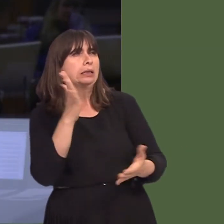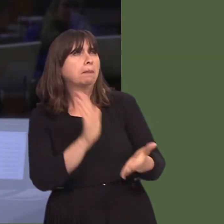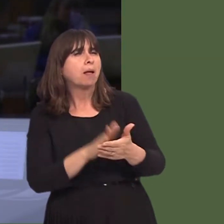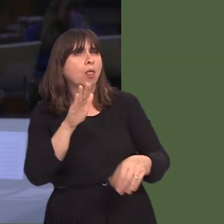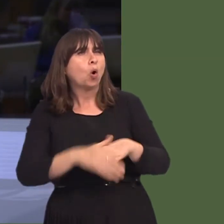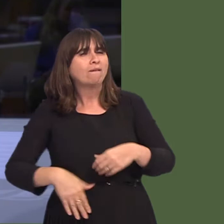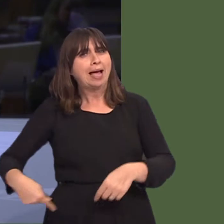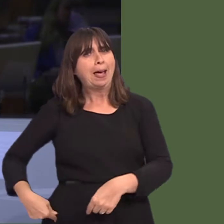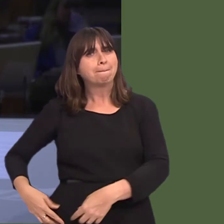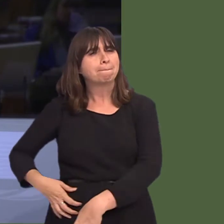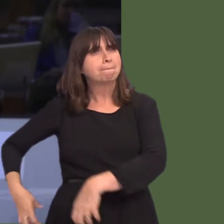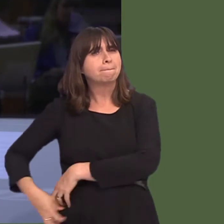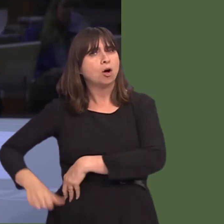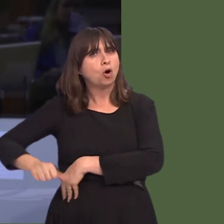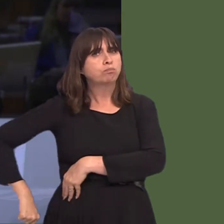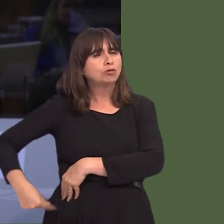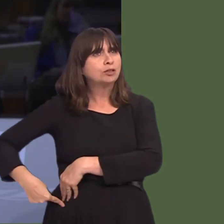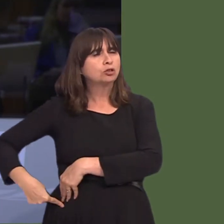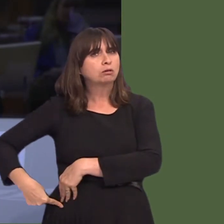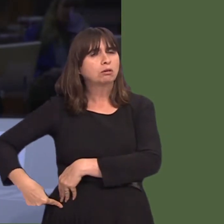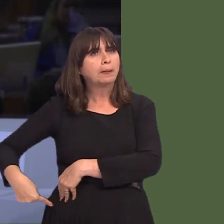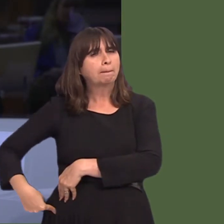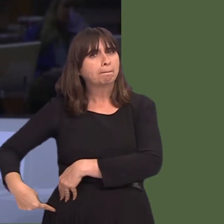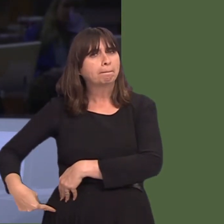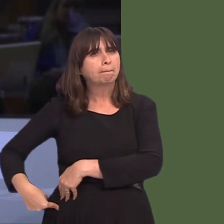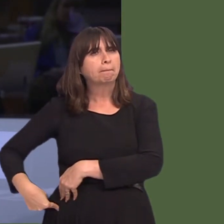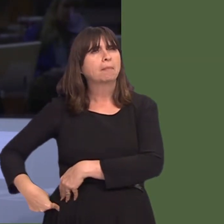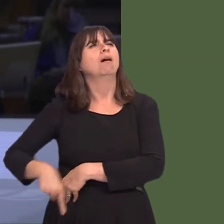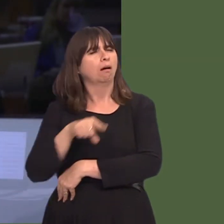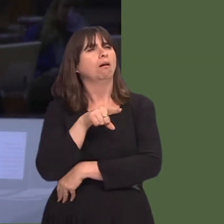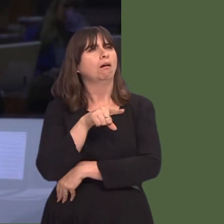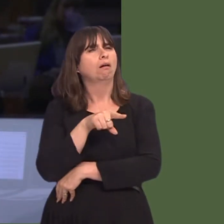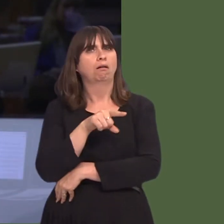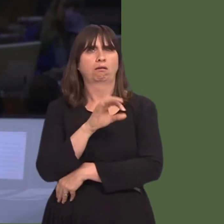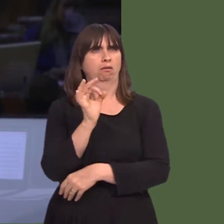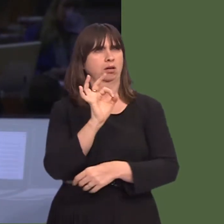But she noted that this didn't mention knee operations, having been informed that see